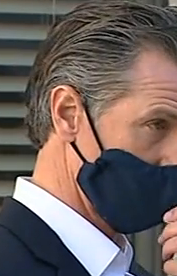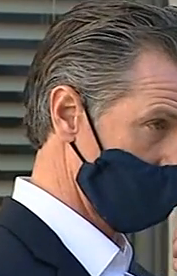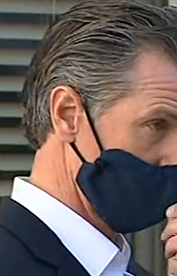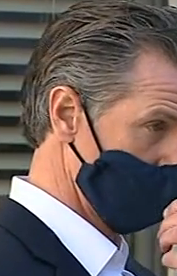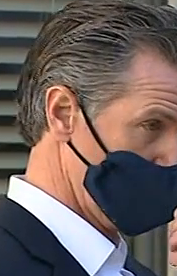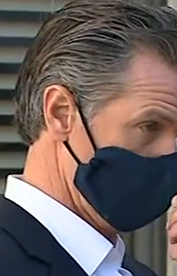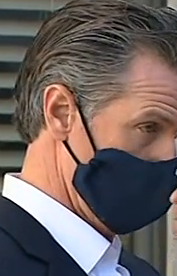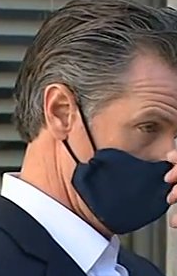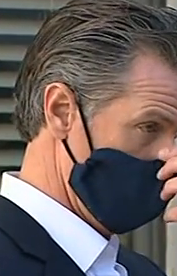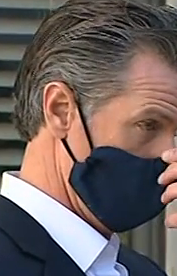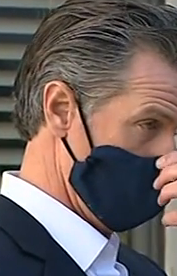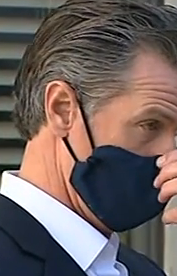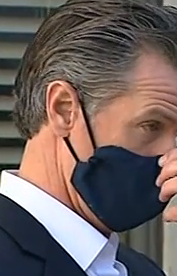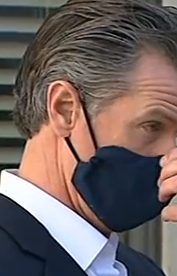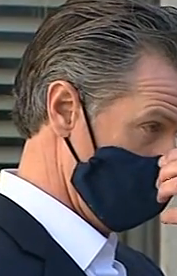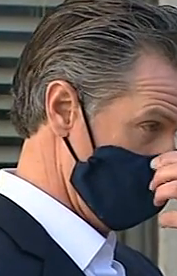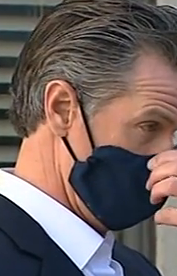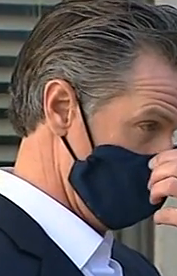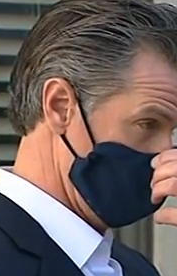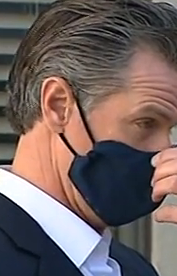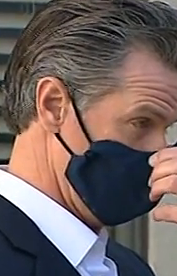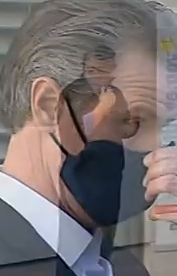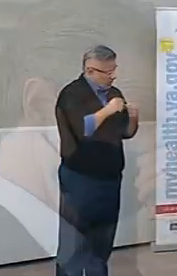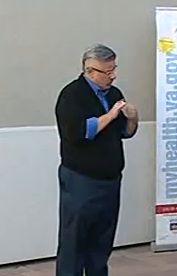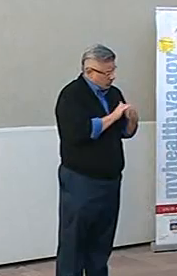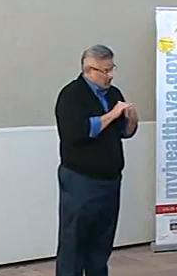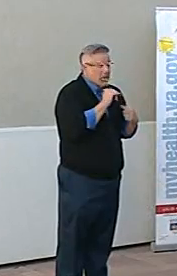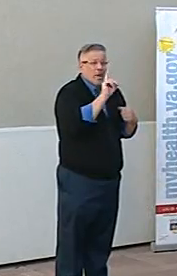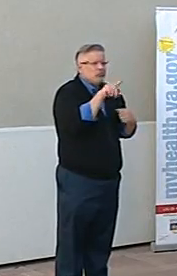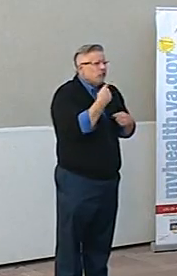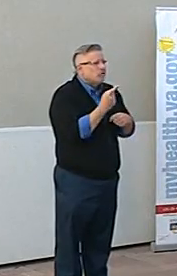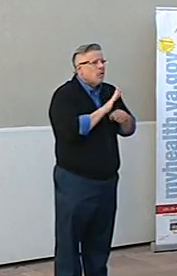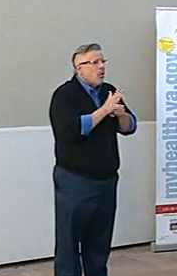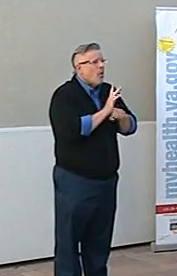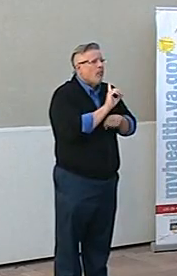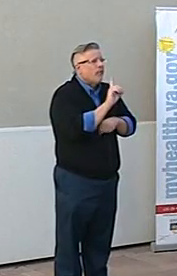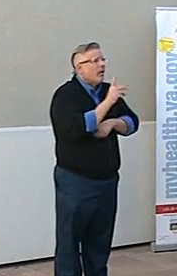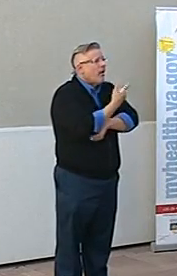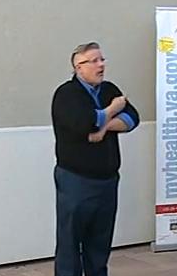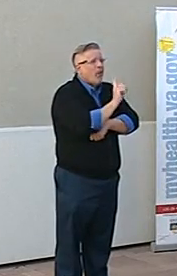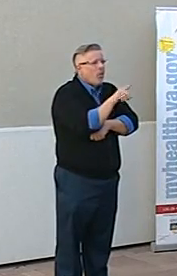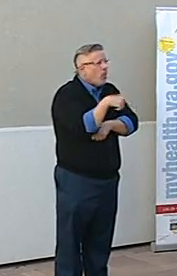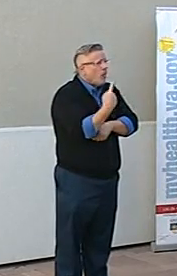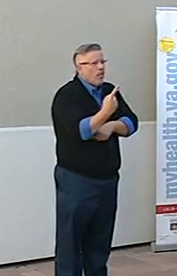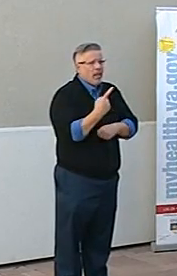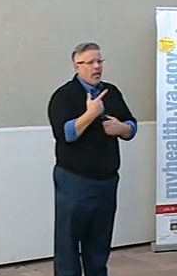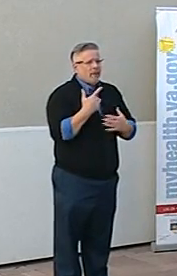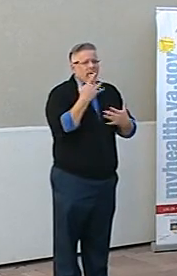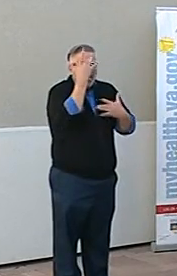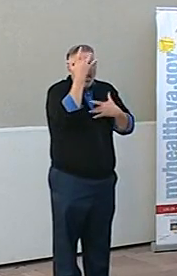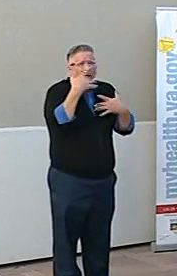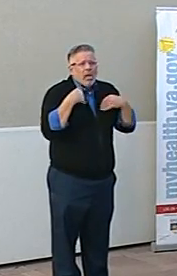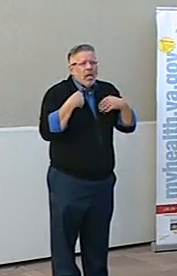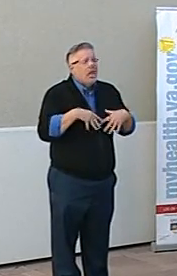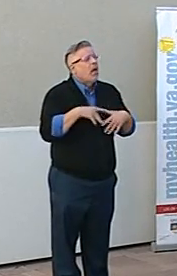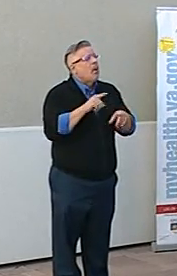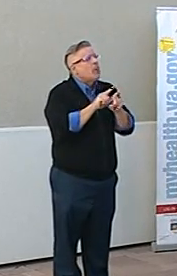after he got his COVID-19 vaccine. He said that he had family obligations, and he